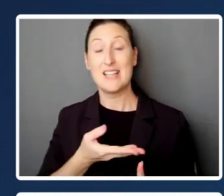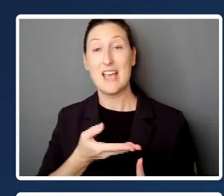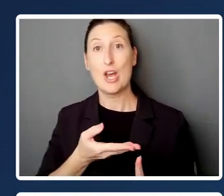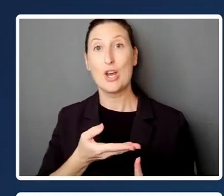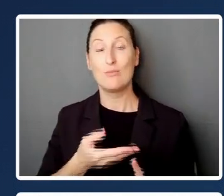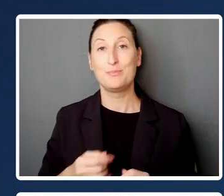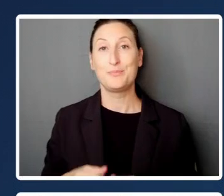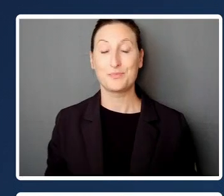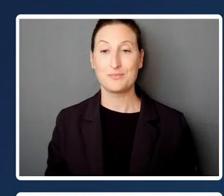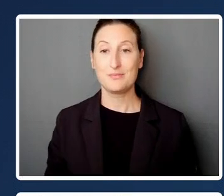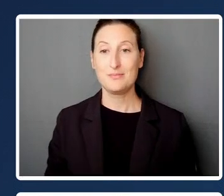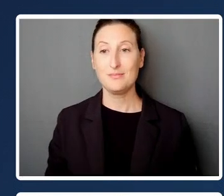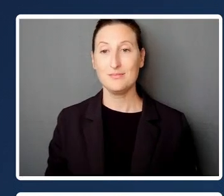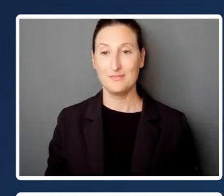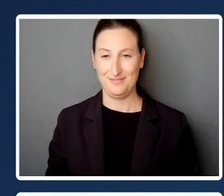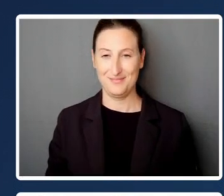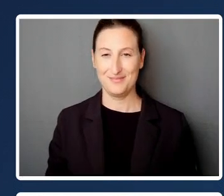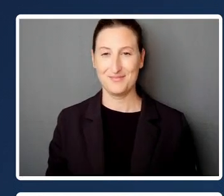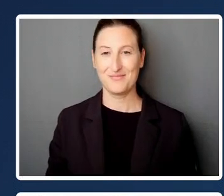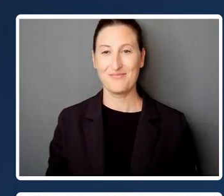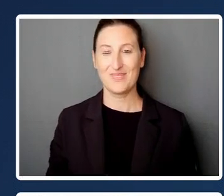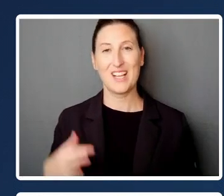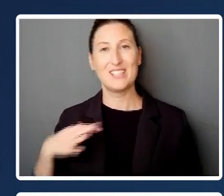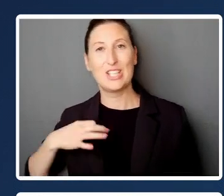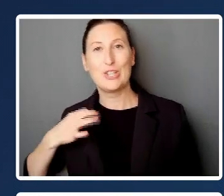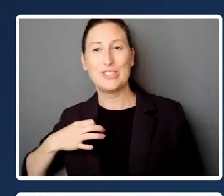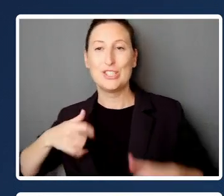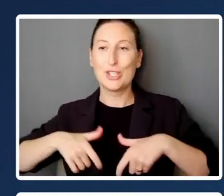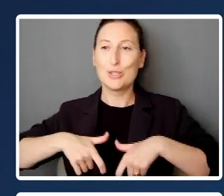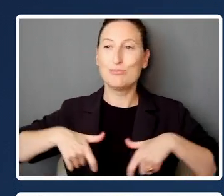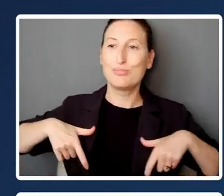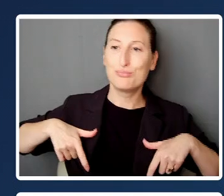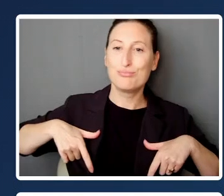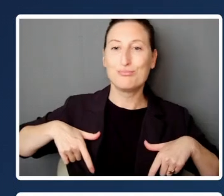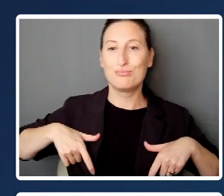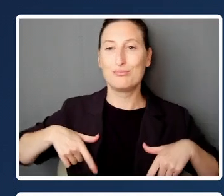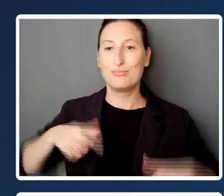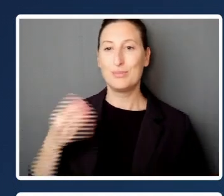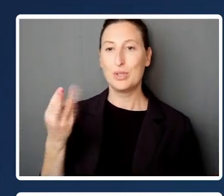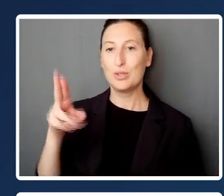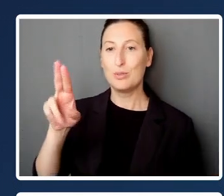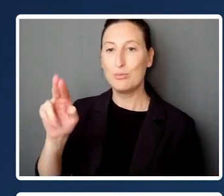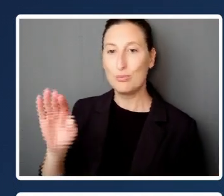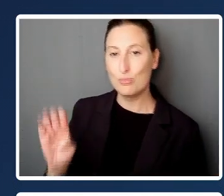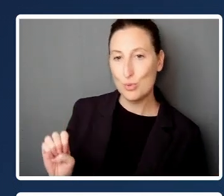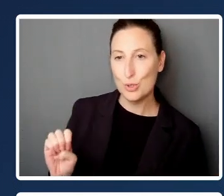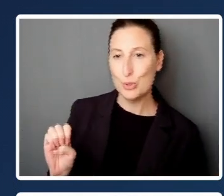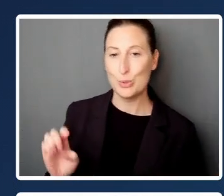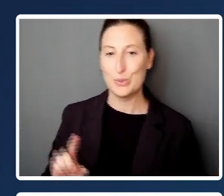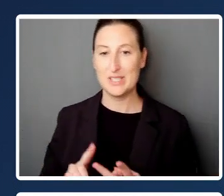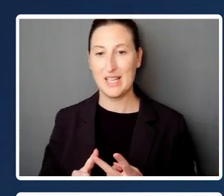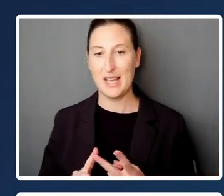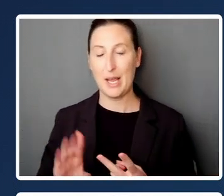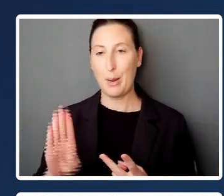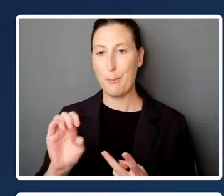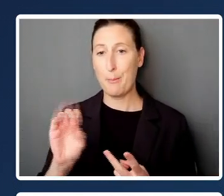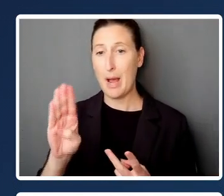in the front with their t-shirts, Mr. Bruce, and Mr. Bobby and -- yeah. We got to run into a group